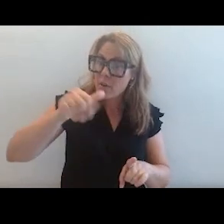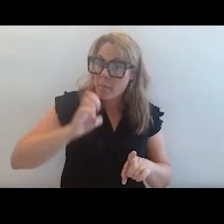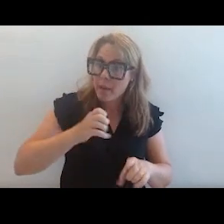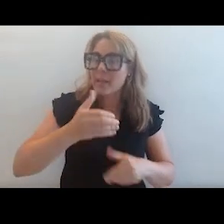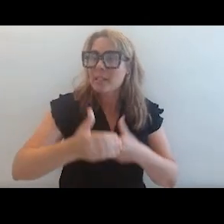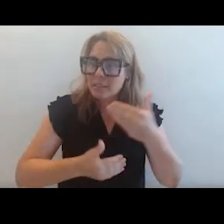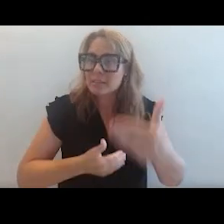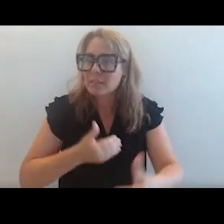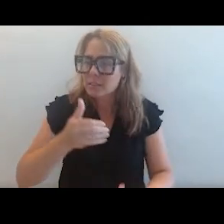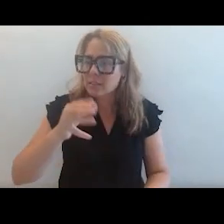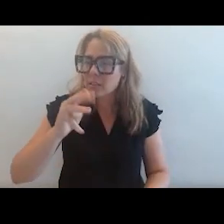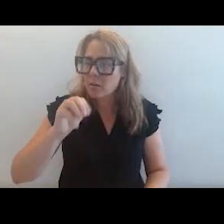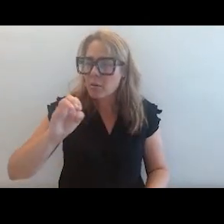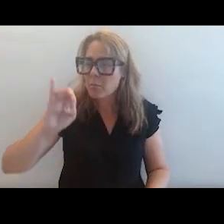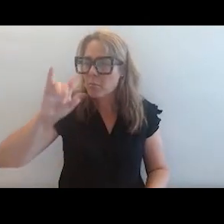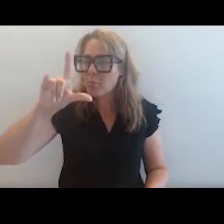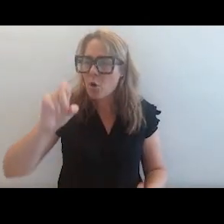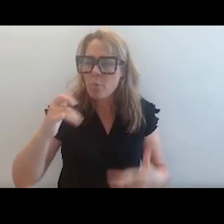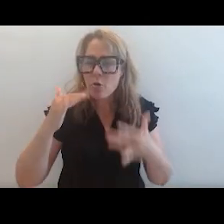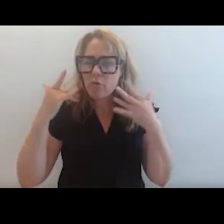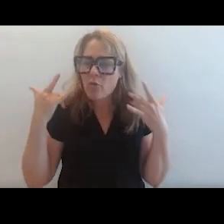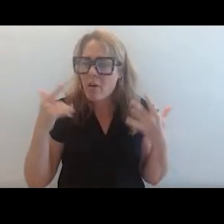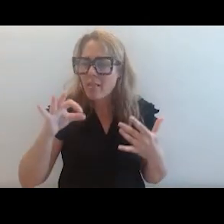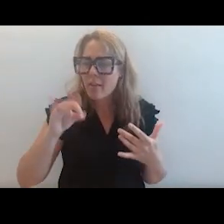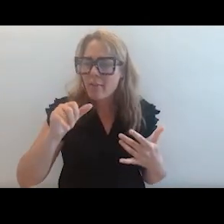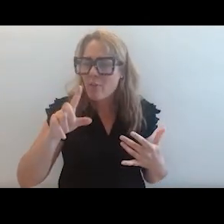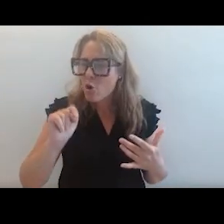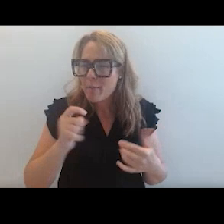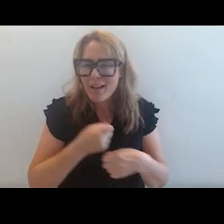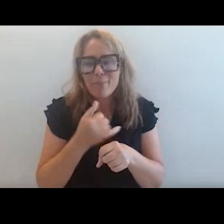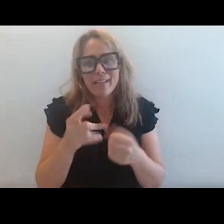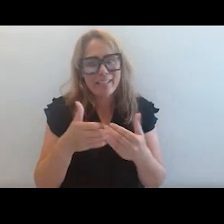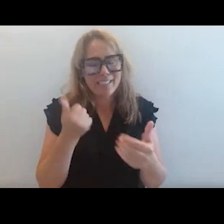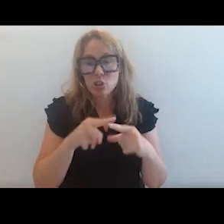self-paced or mobile-friendly formats make it possible to learn anytime,